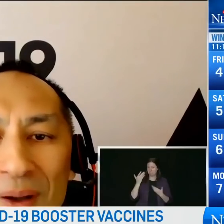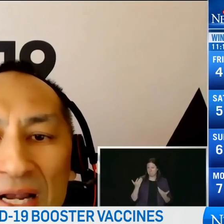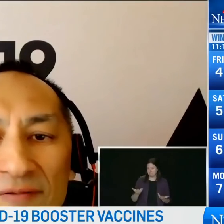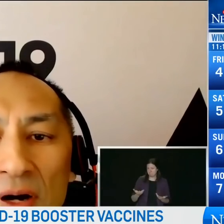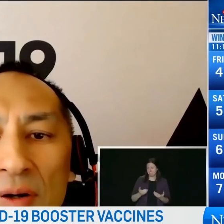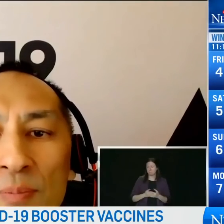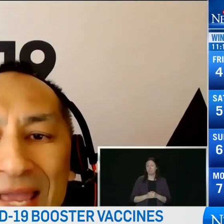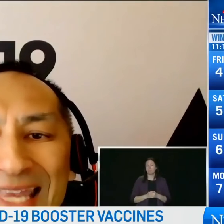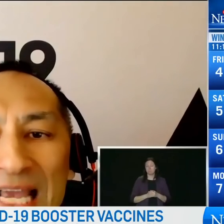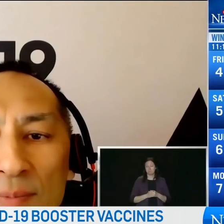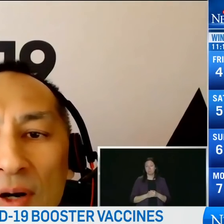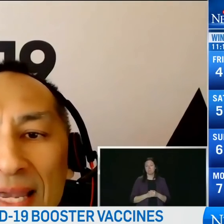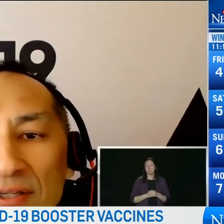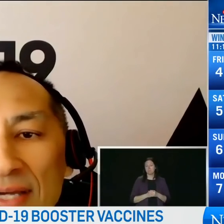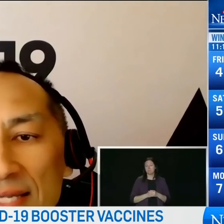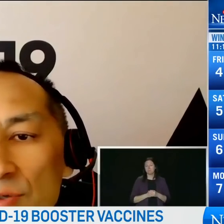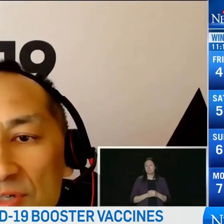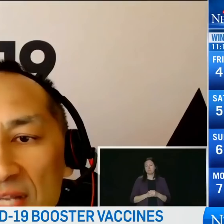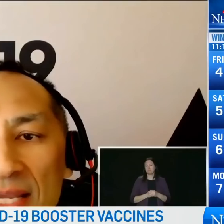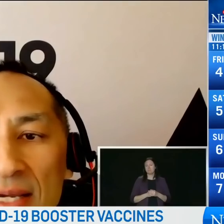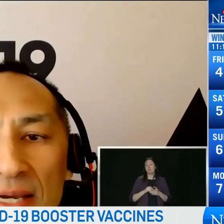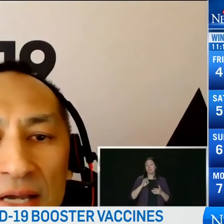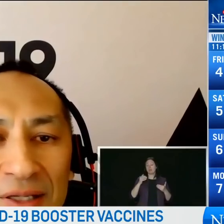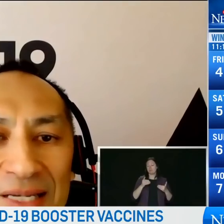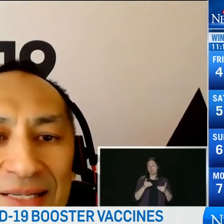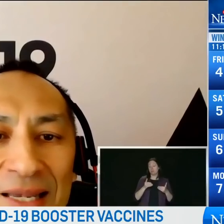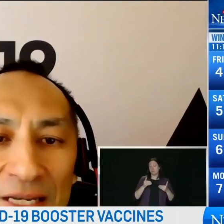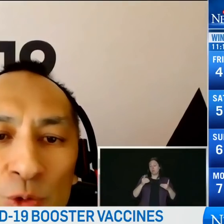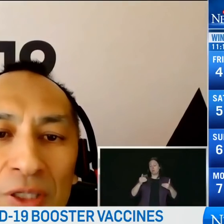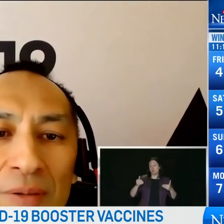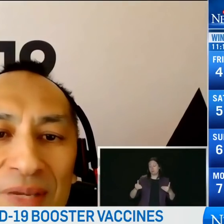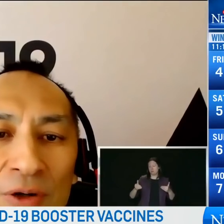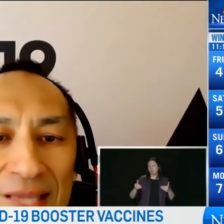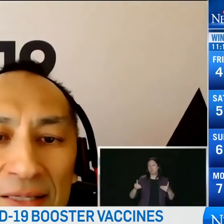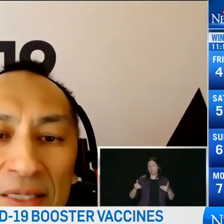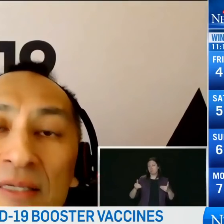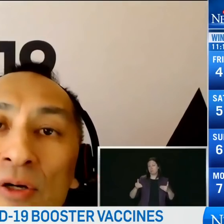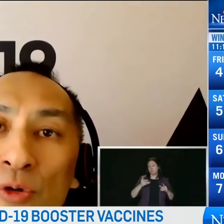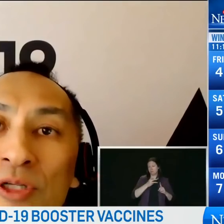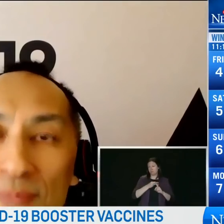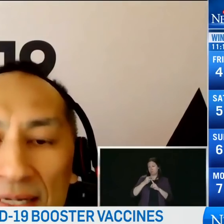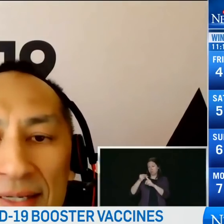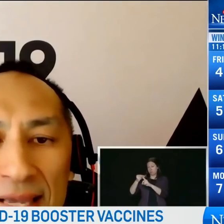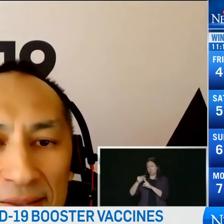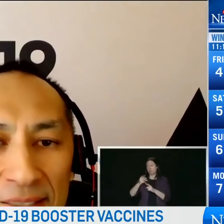RESPONSE AND HIGHER VACCINE